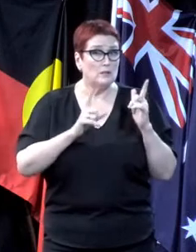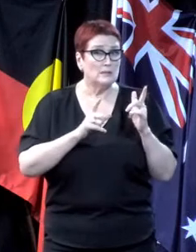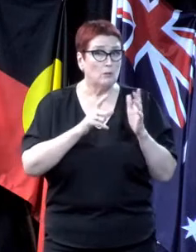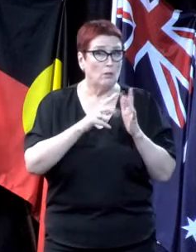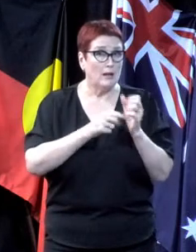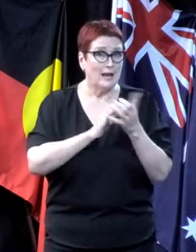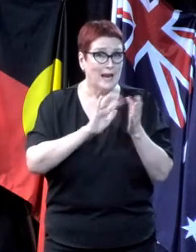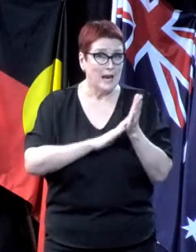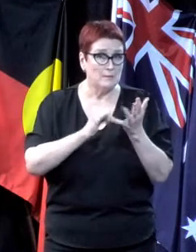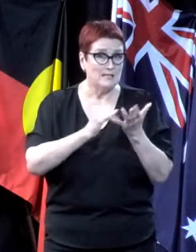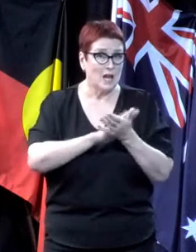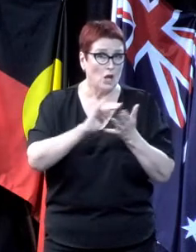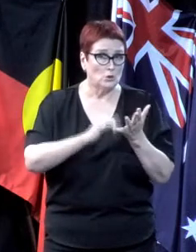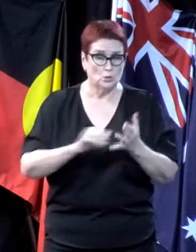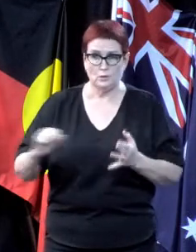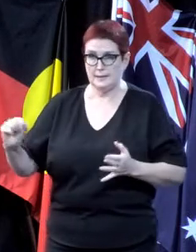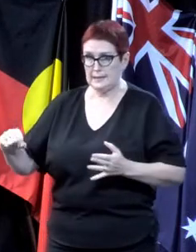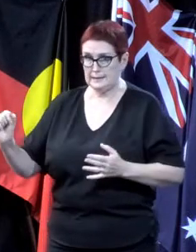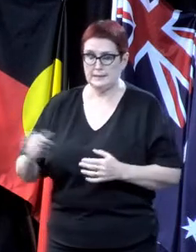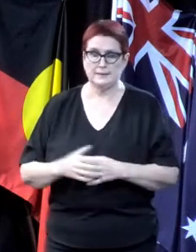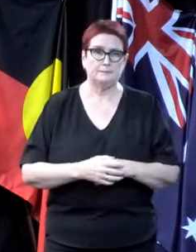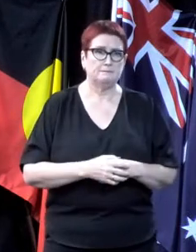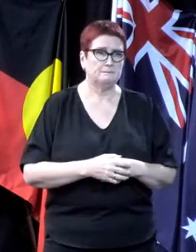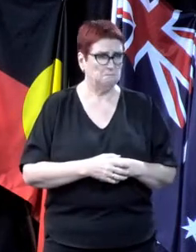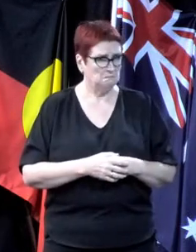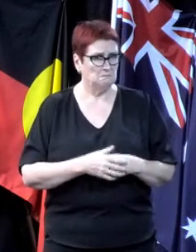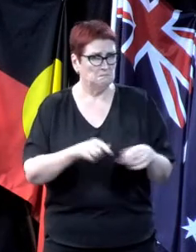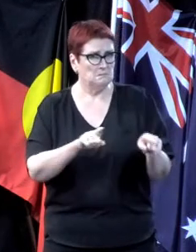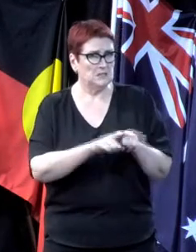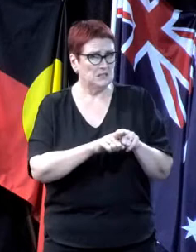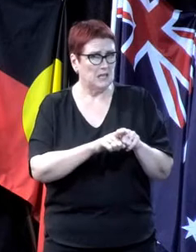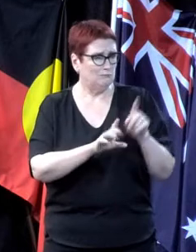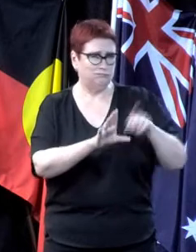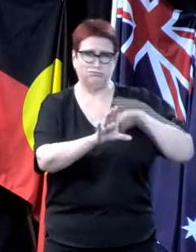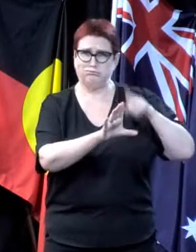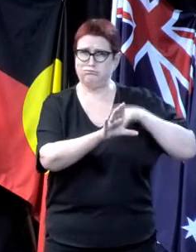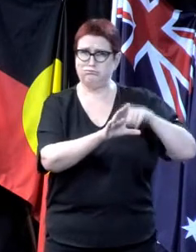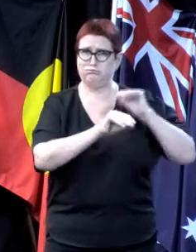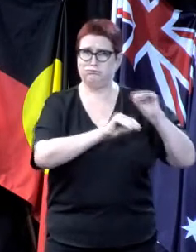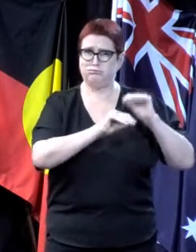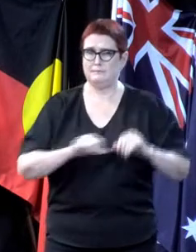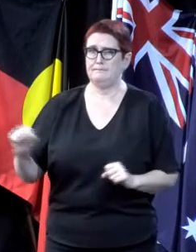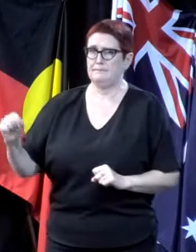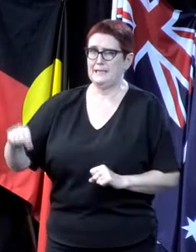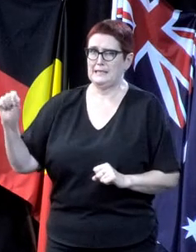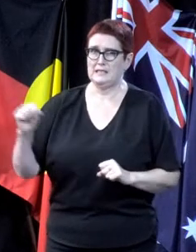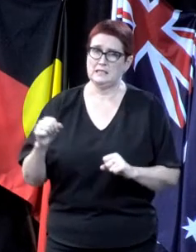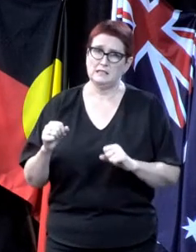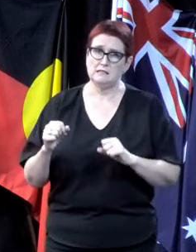And you have also had a lengthy career history in teaching? I have interspersed with opportunities